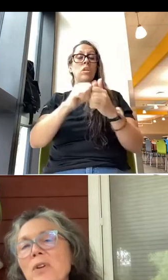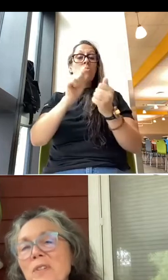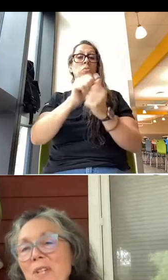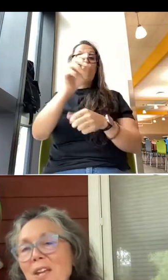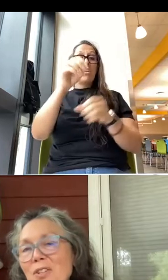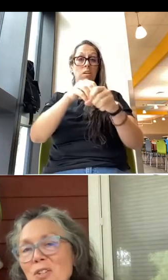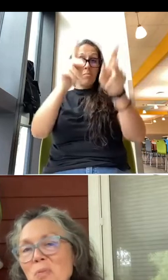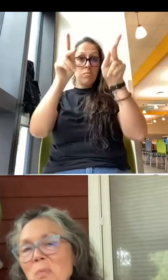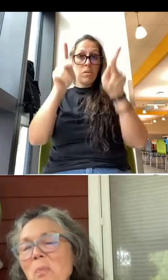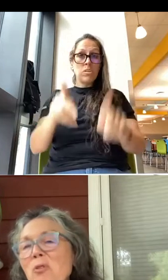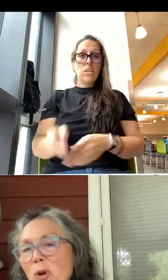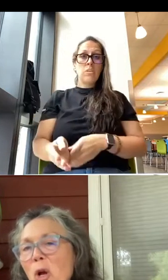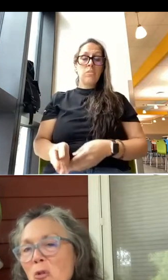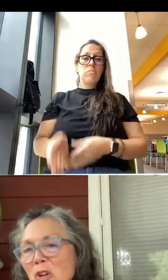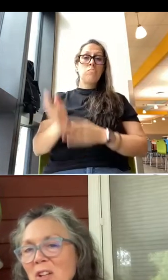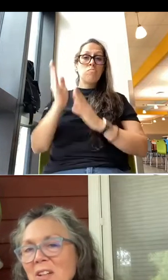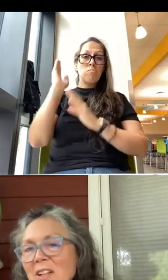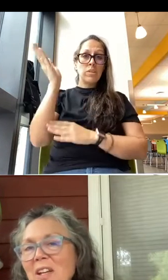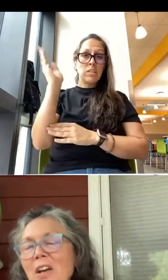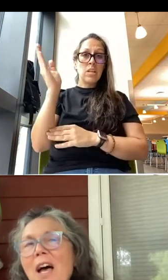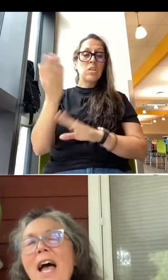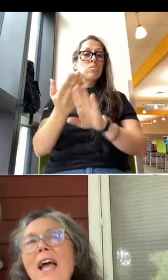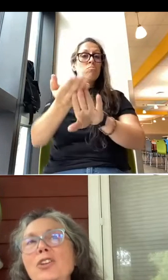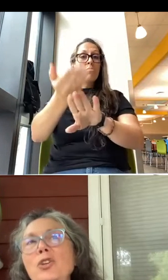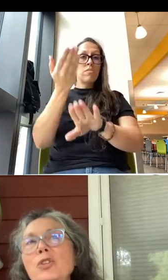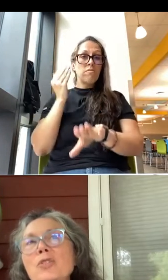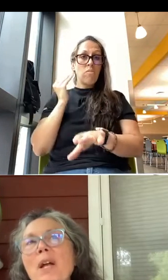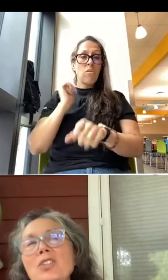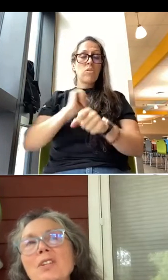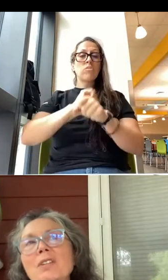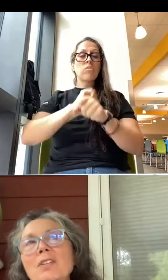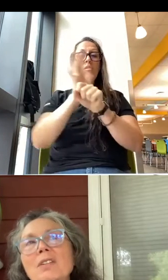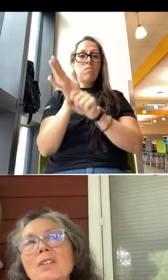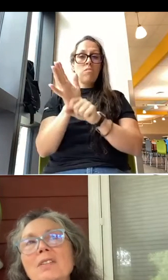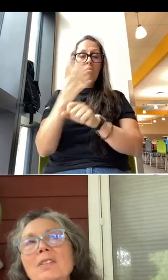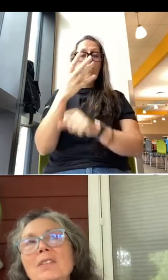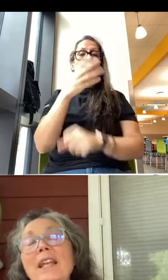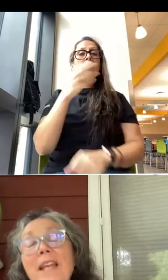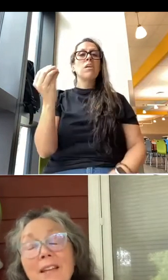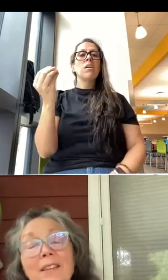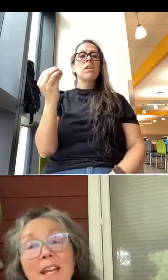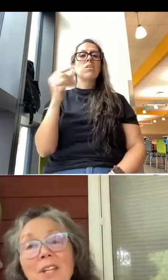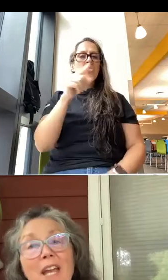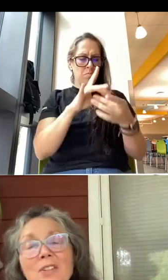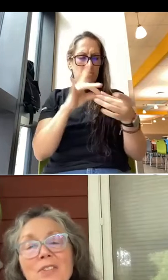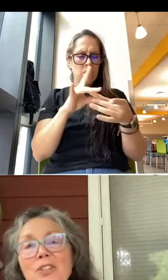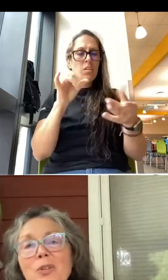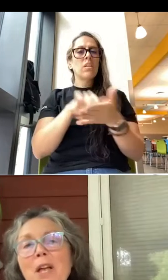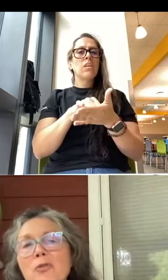presentations before COVID and you just mentioned that the education system has